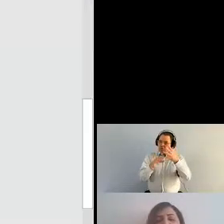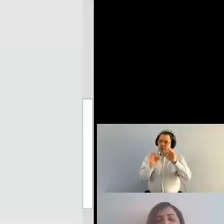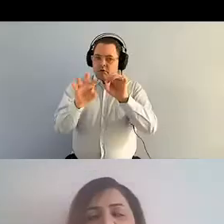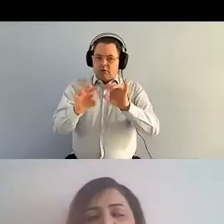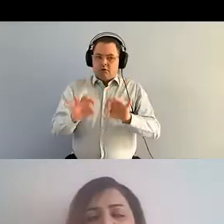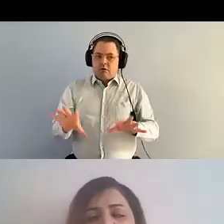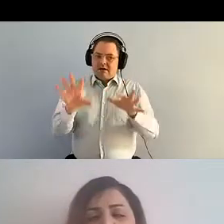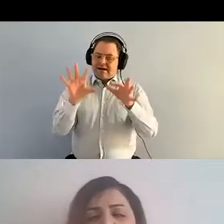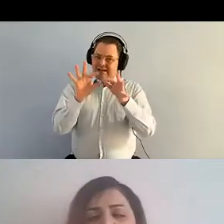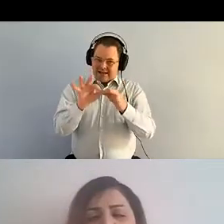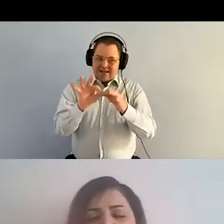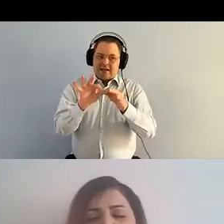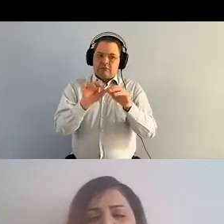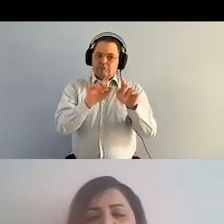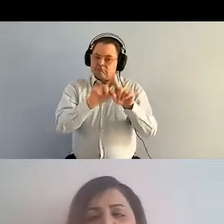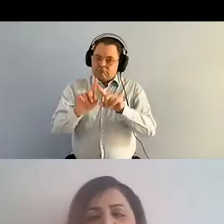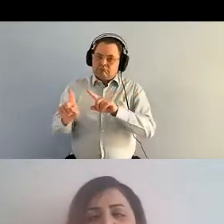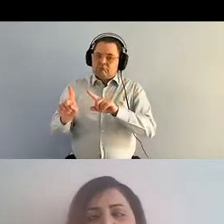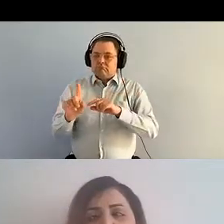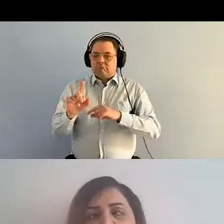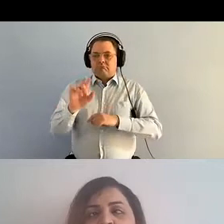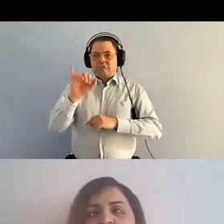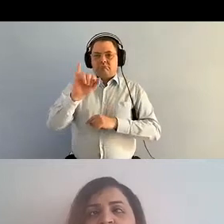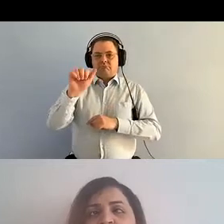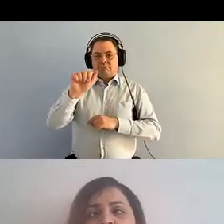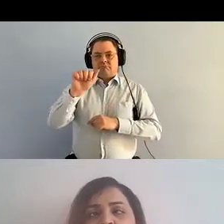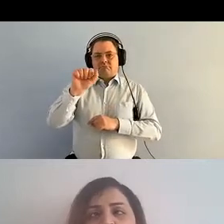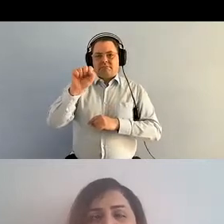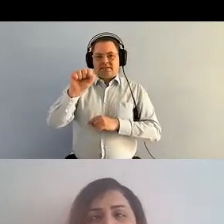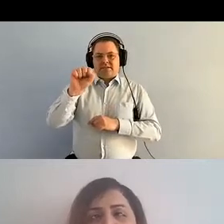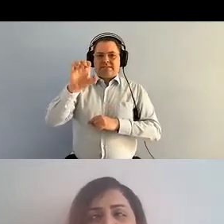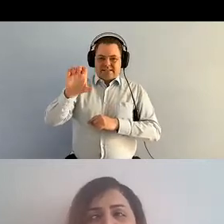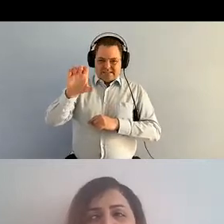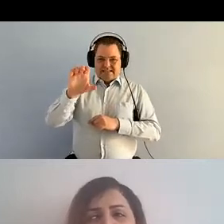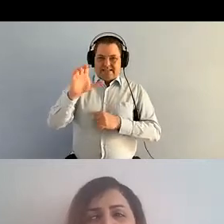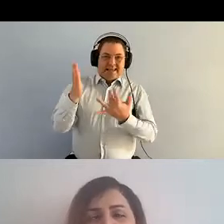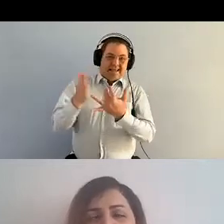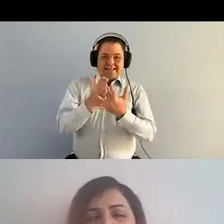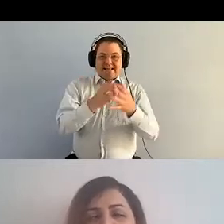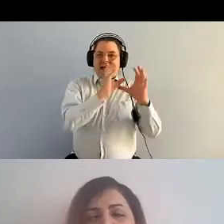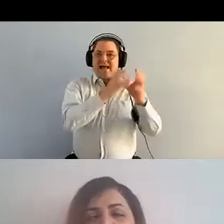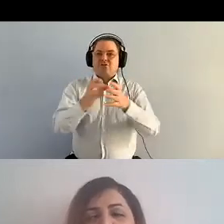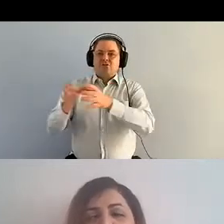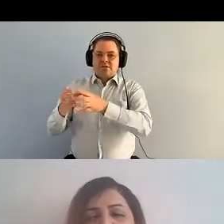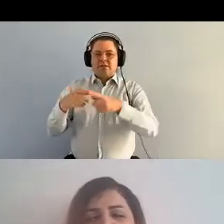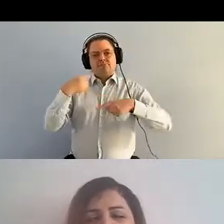humanitarian action who is going to speak about the key message s to support